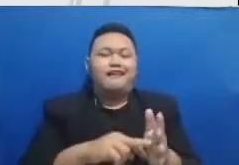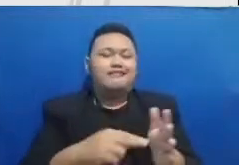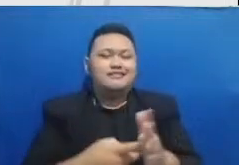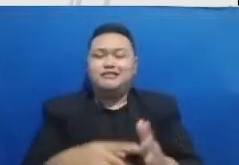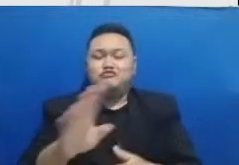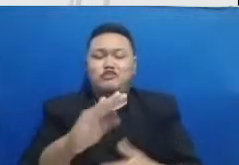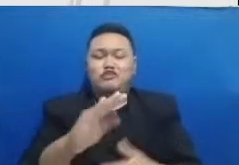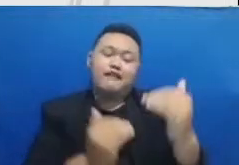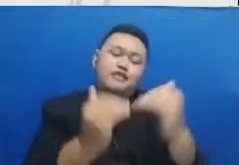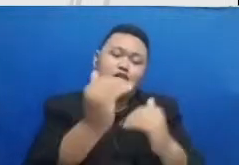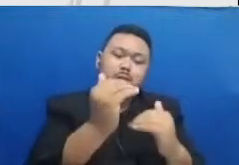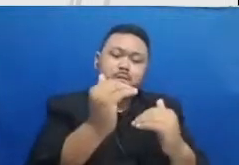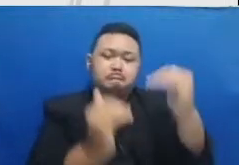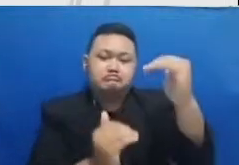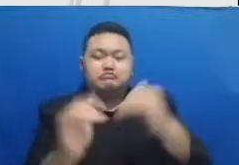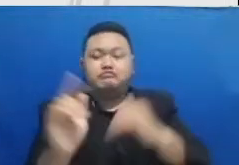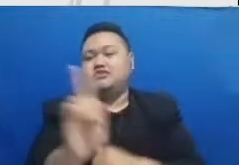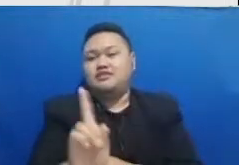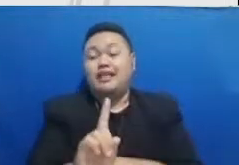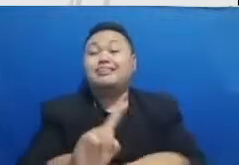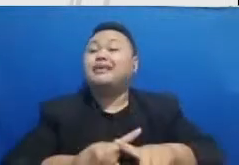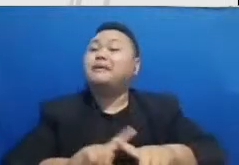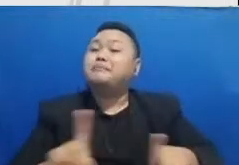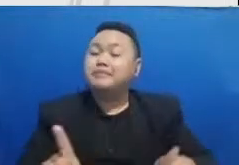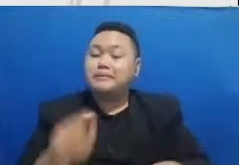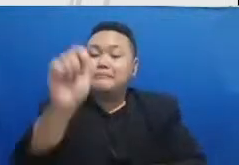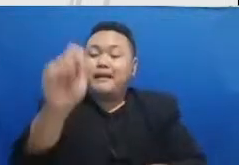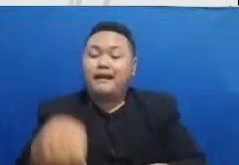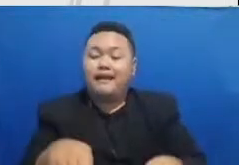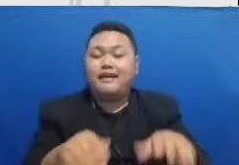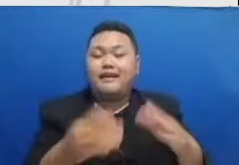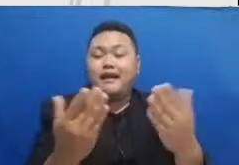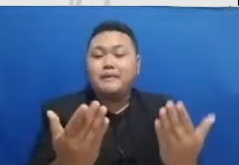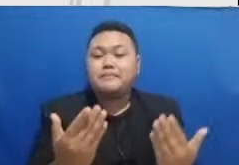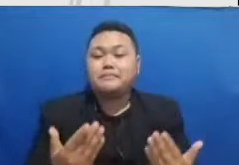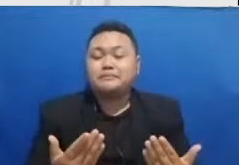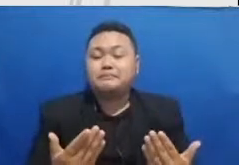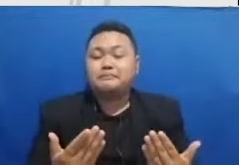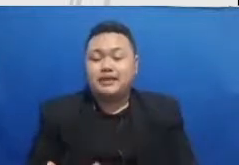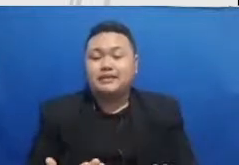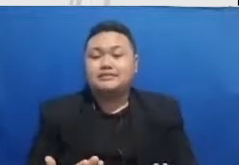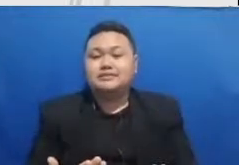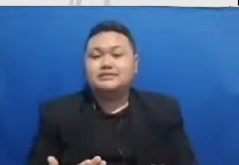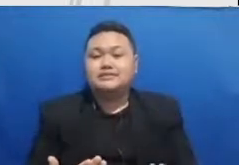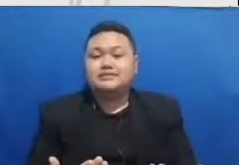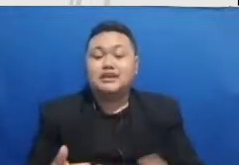using the video meeting application What kind of thing determines which level of the father and mother